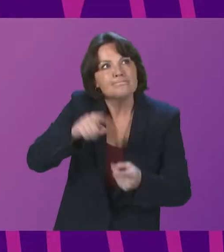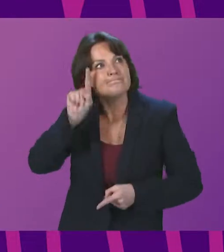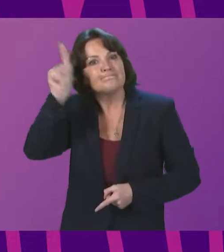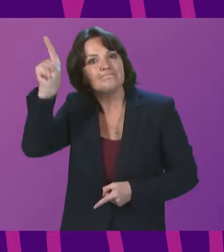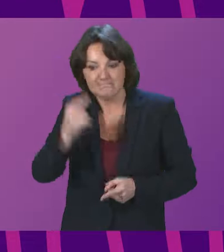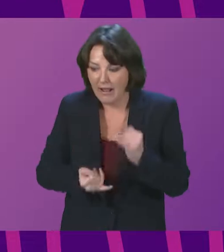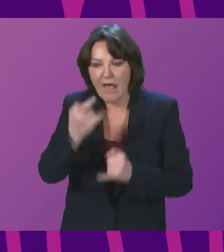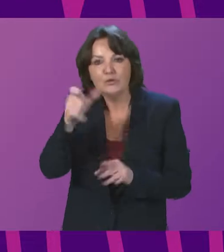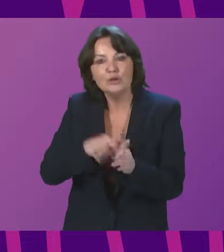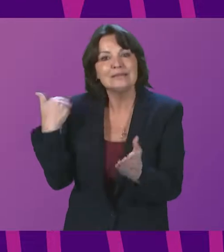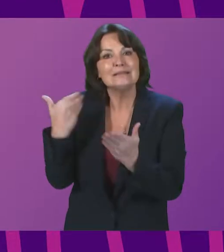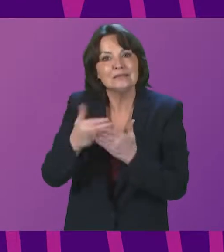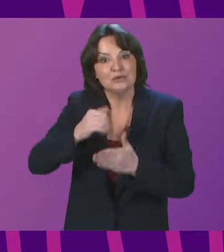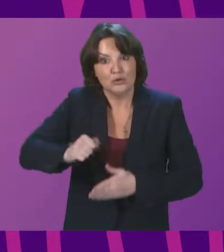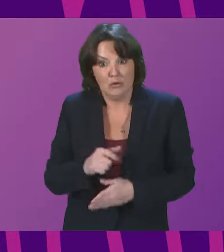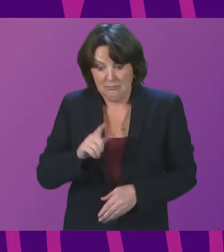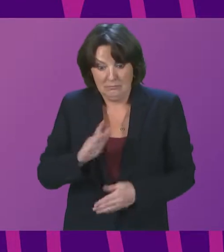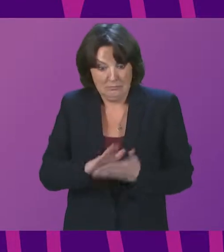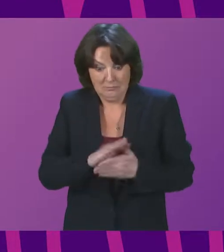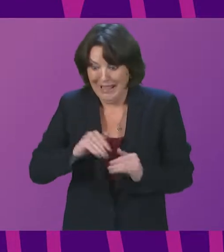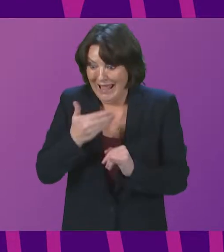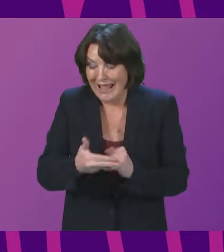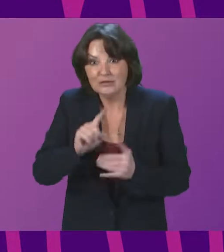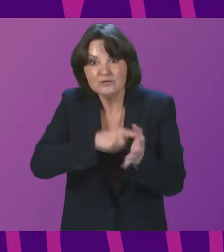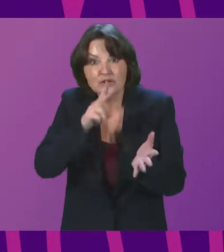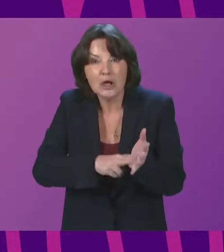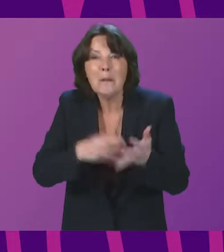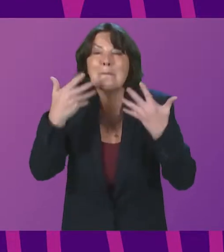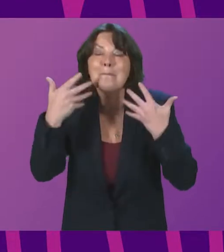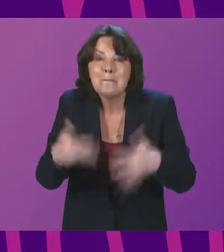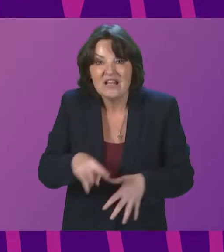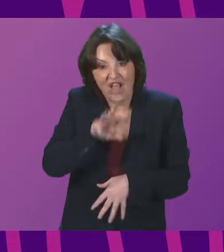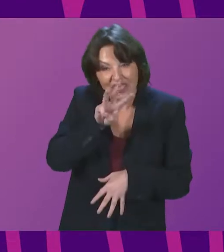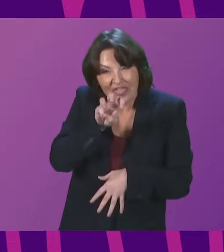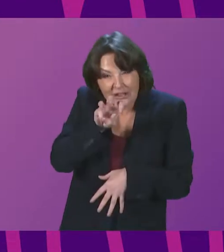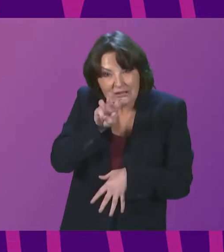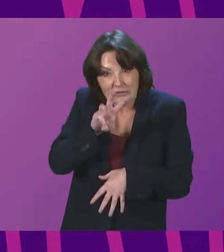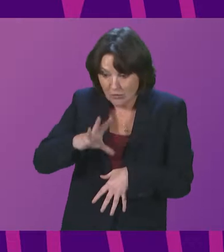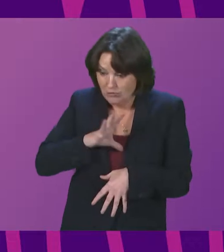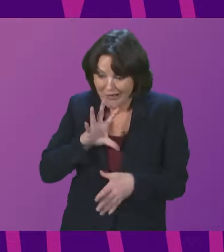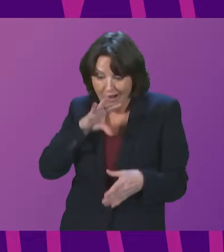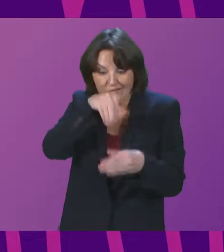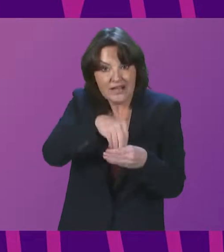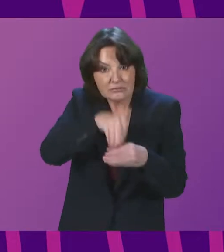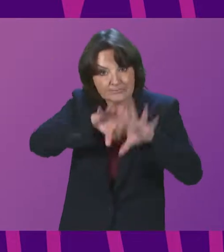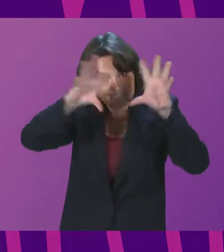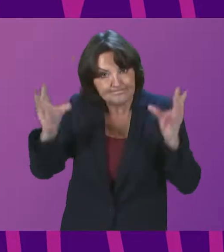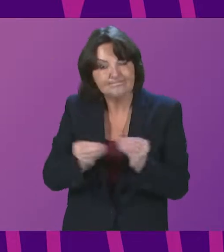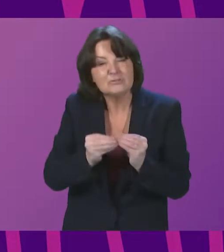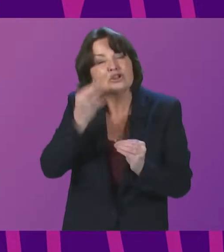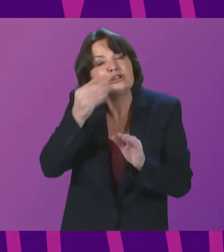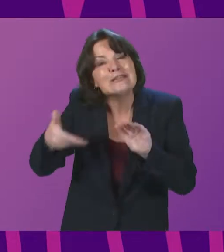As of the end of January, the bank had completed 13 investments, totalling just under £200